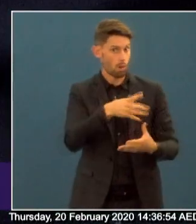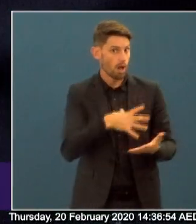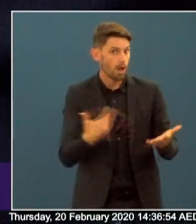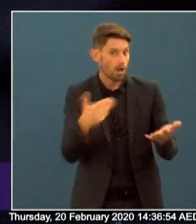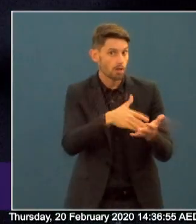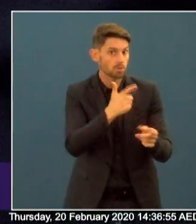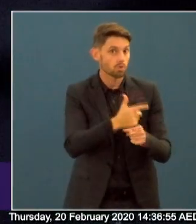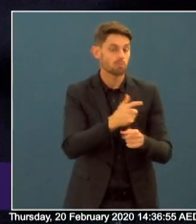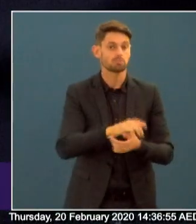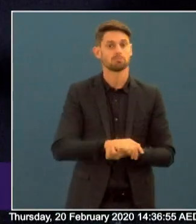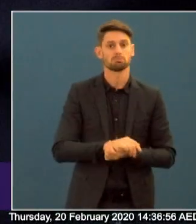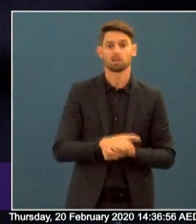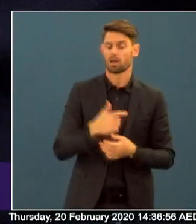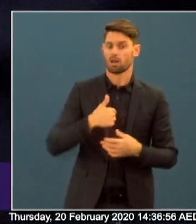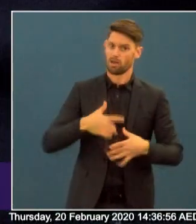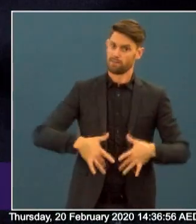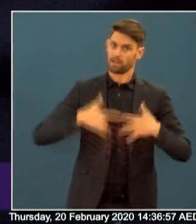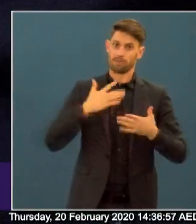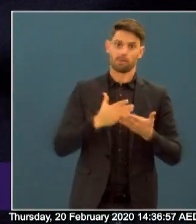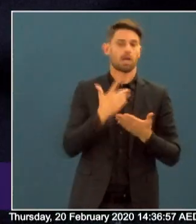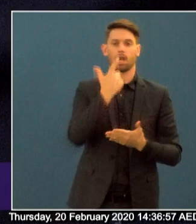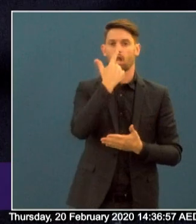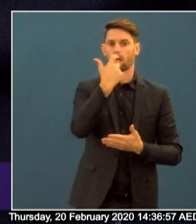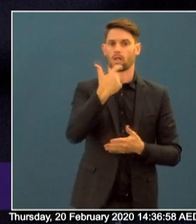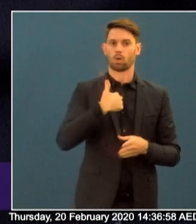Look, I feel really privileged to be working as a clinician and researcher in the field.